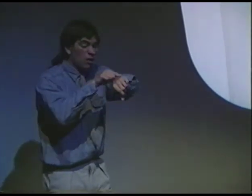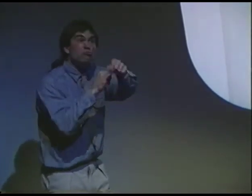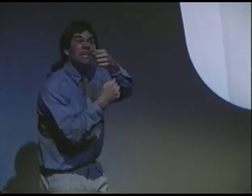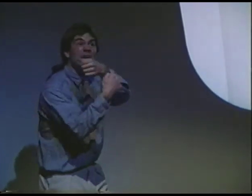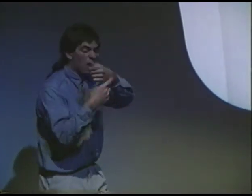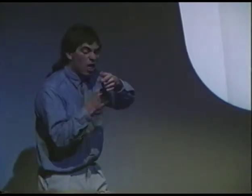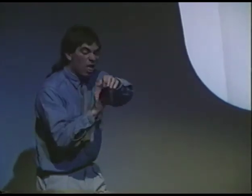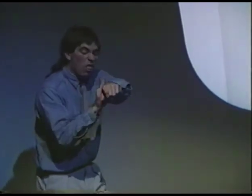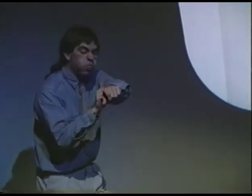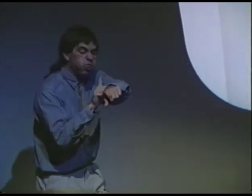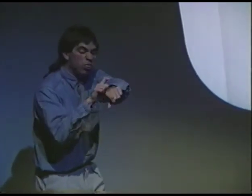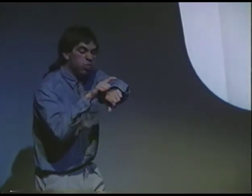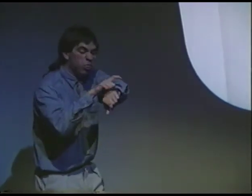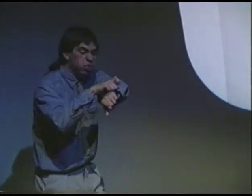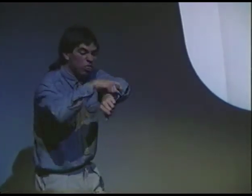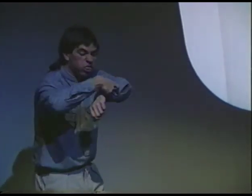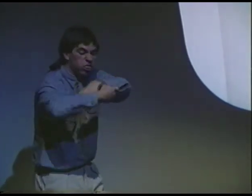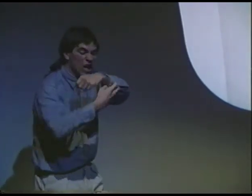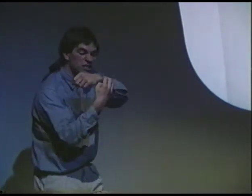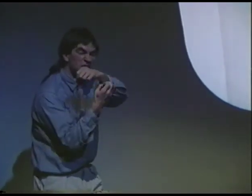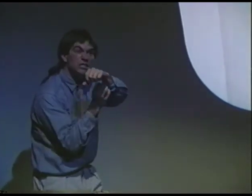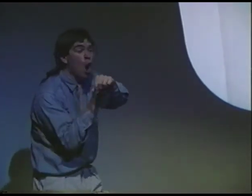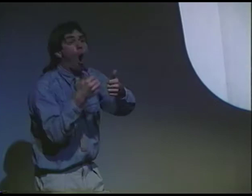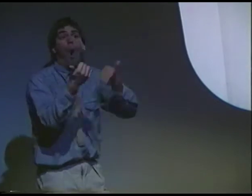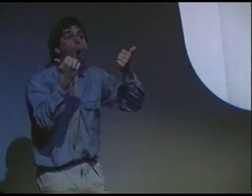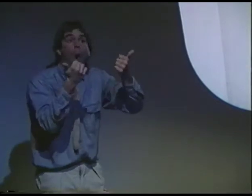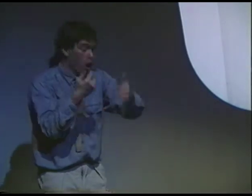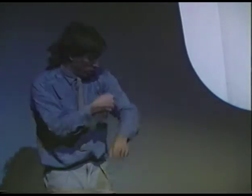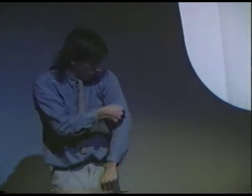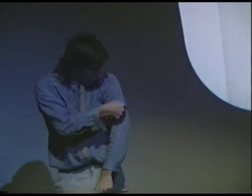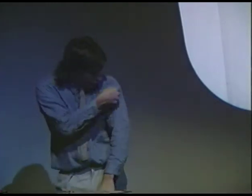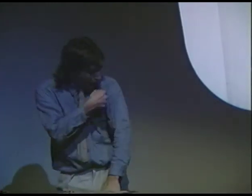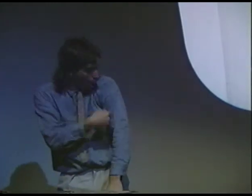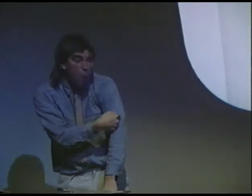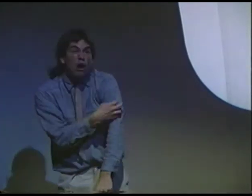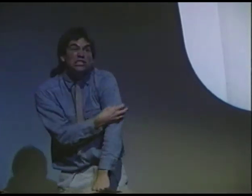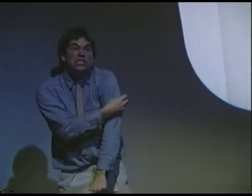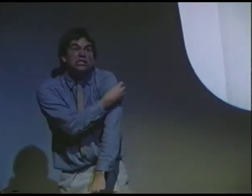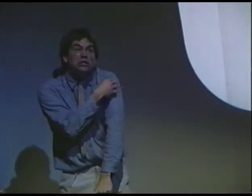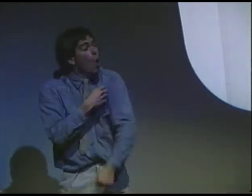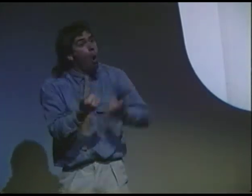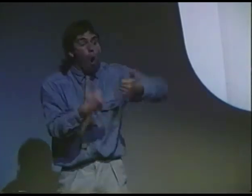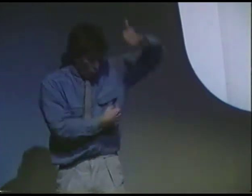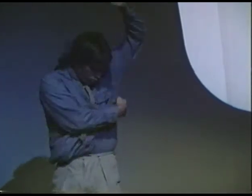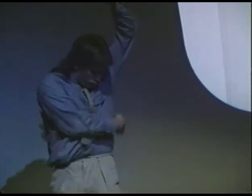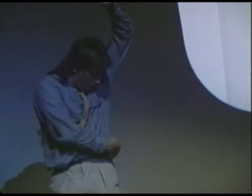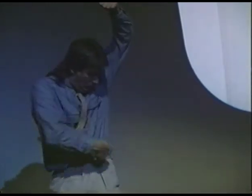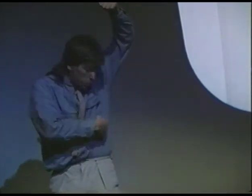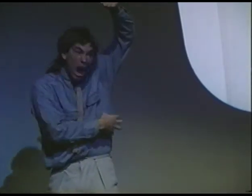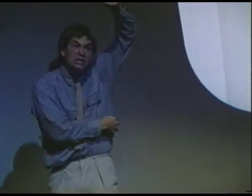could mean a ring of maggots around the wrist or like this